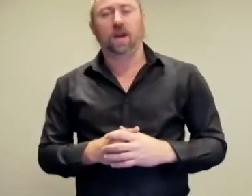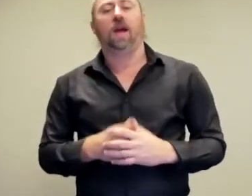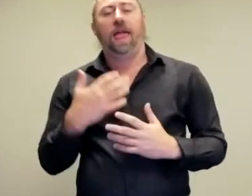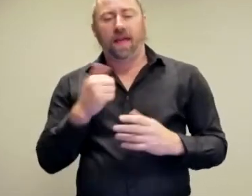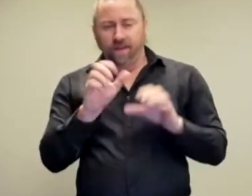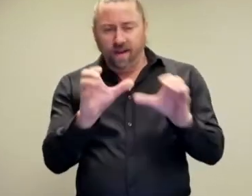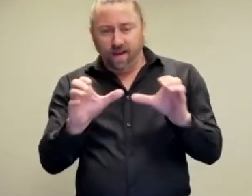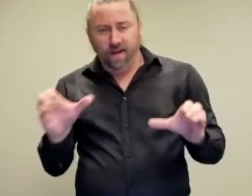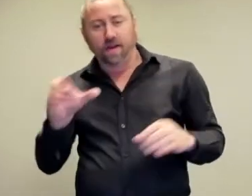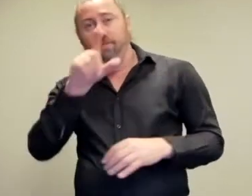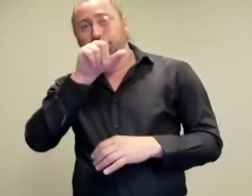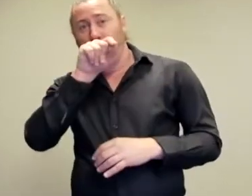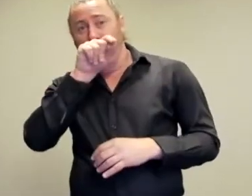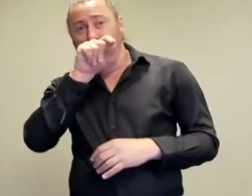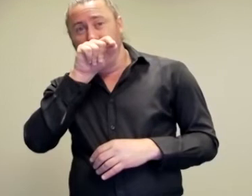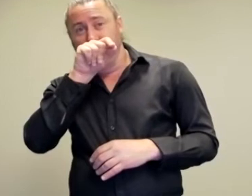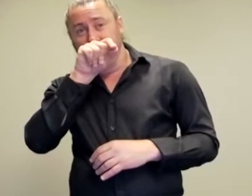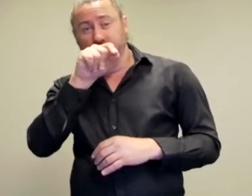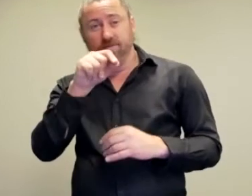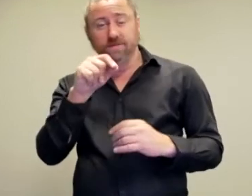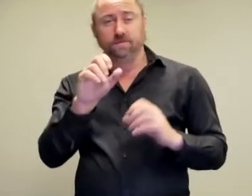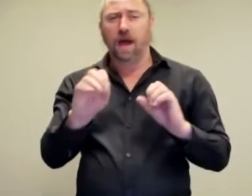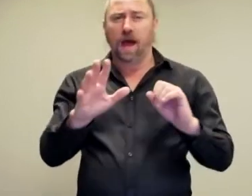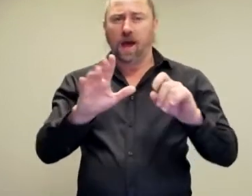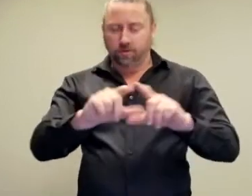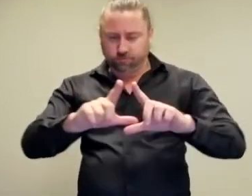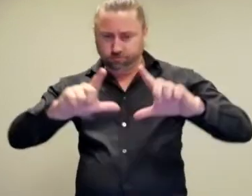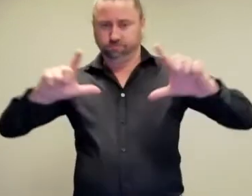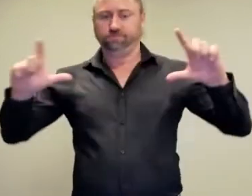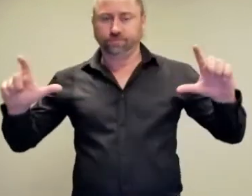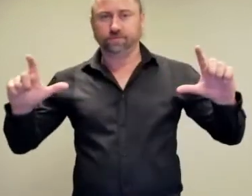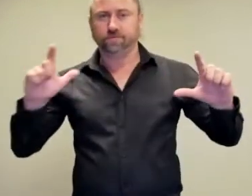birds which embodies a more expansive view of the potential for painting